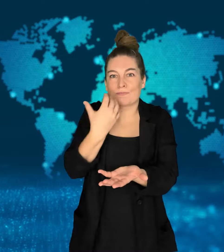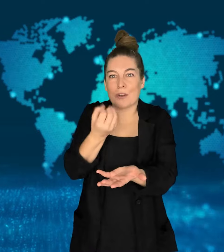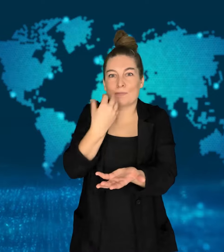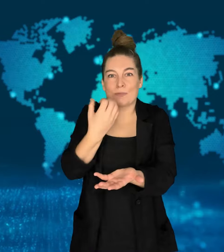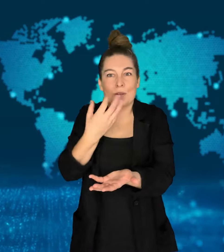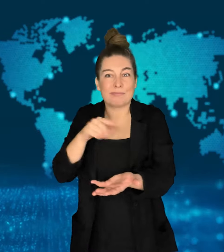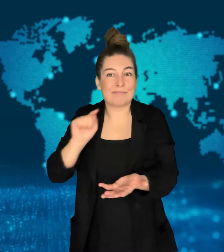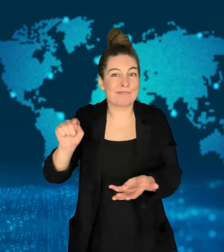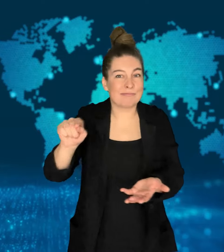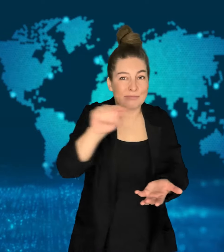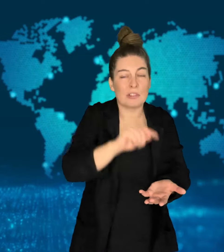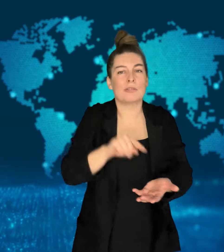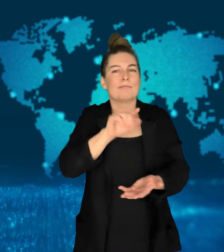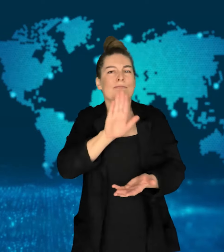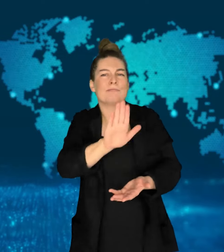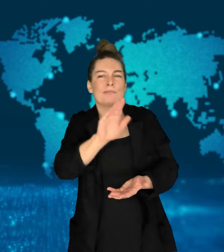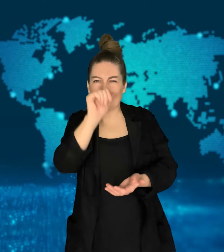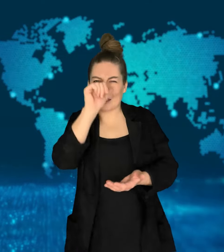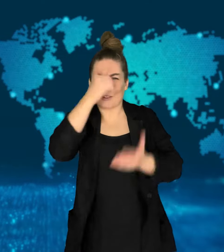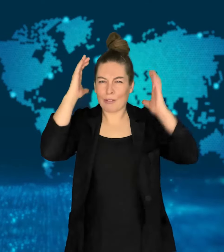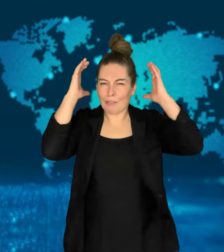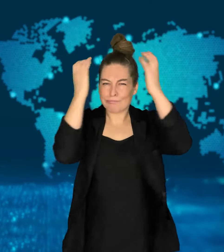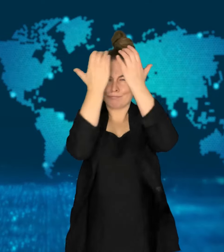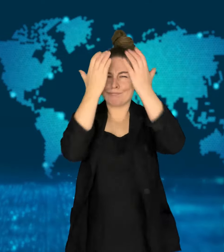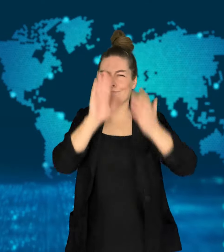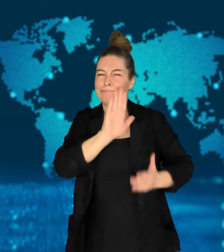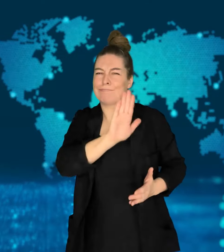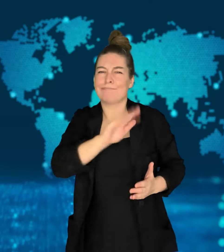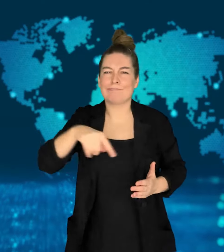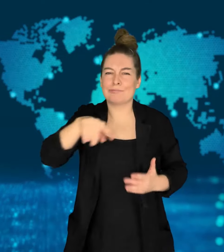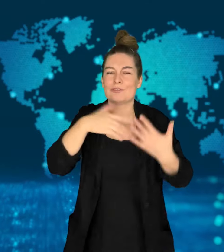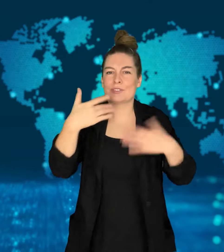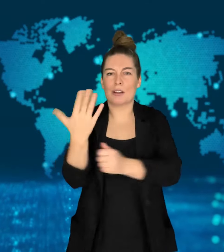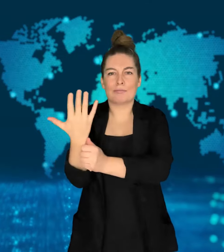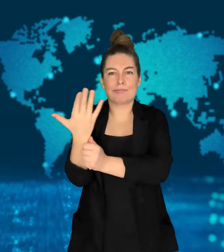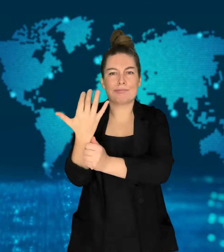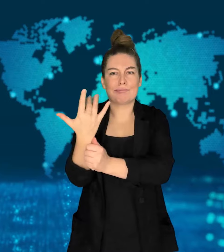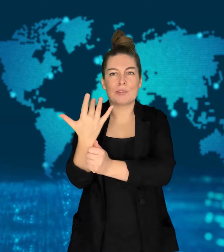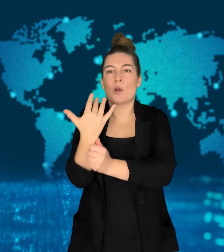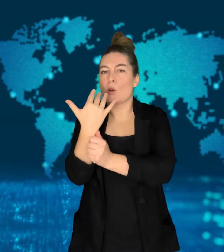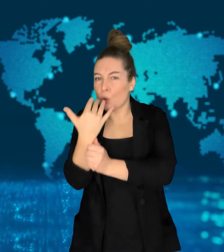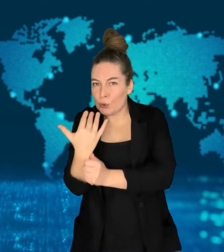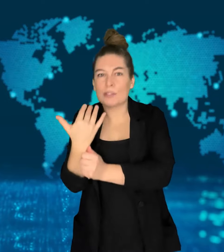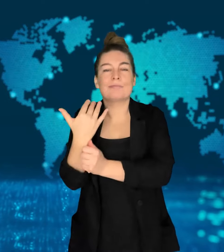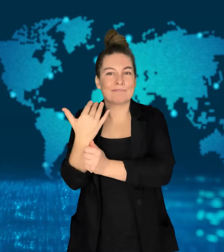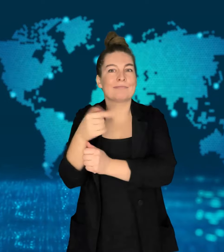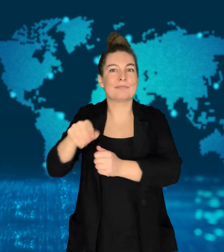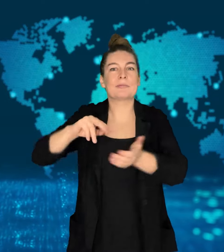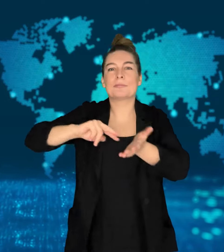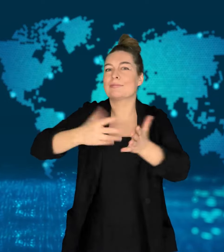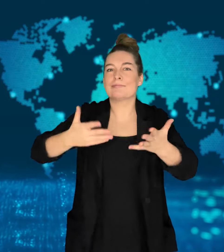the event live, giving viewers free popcorn.